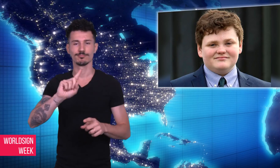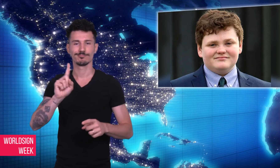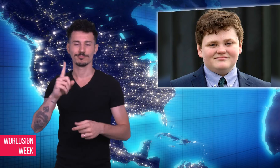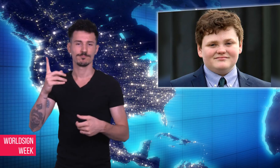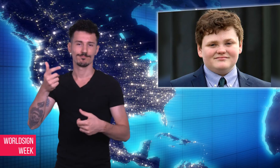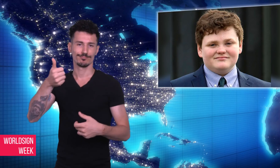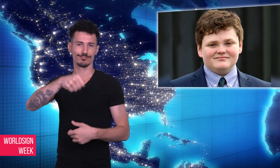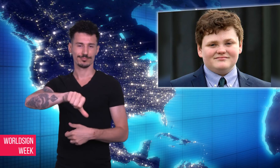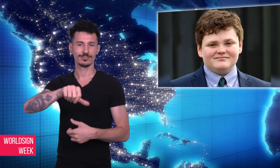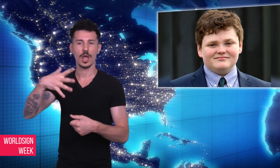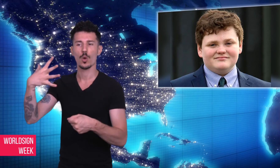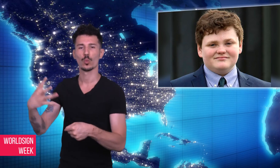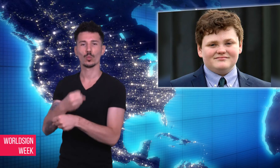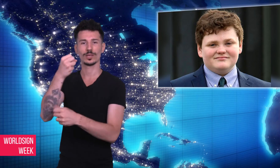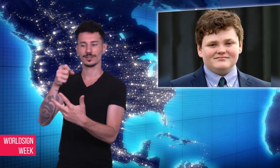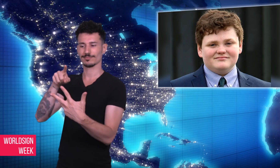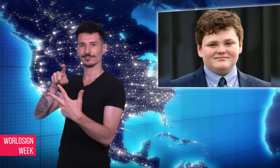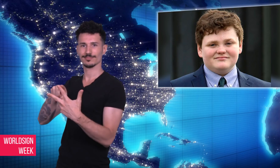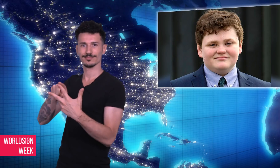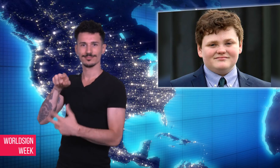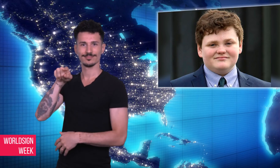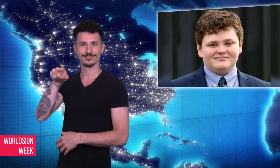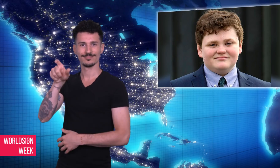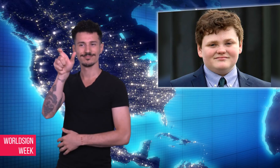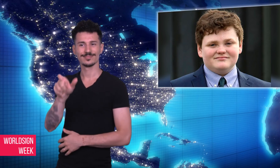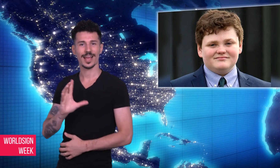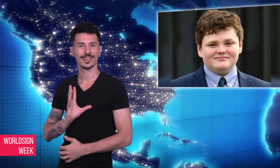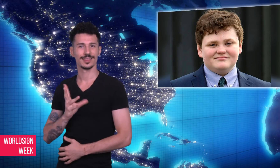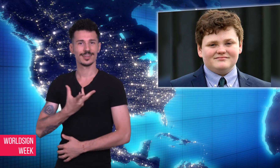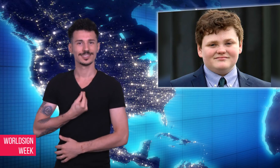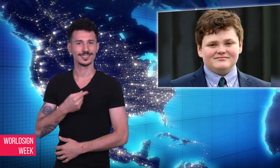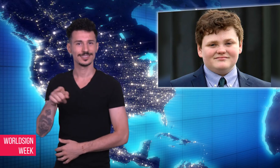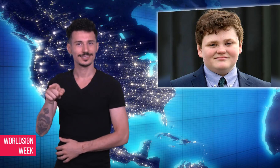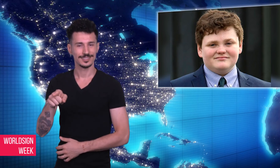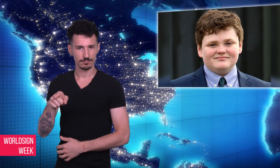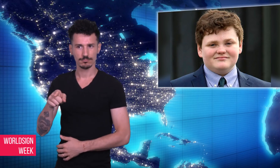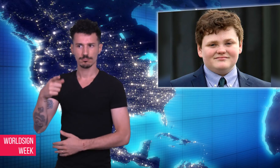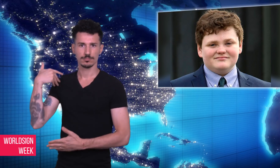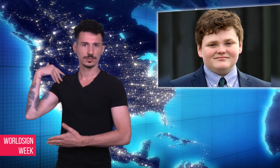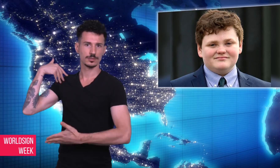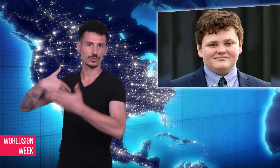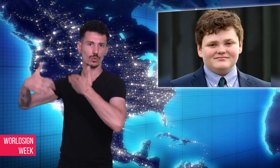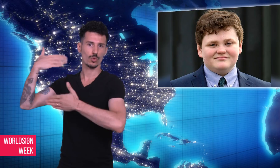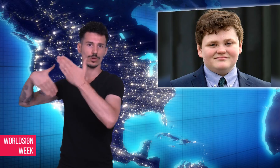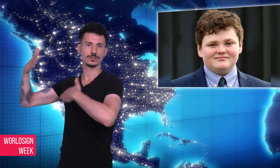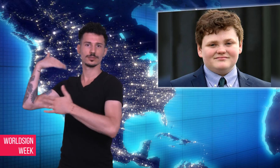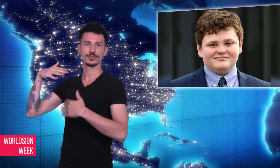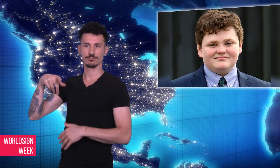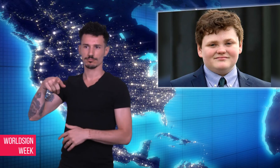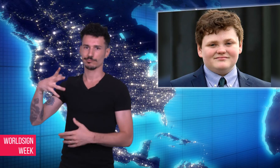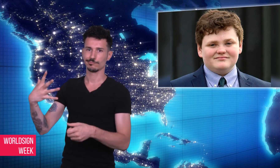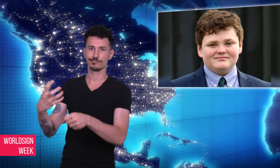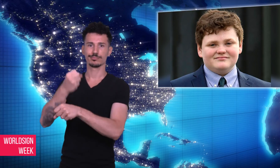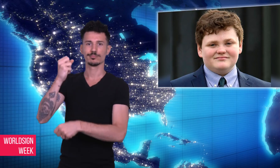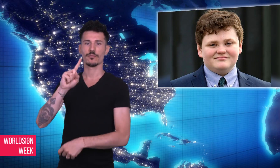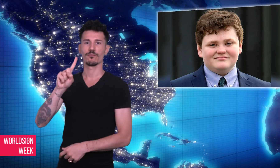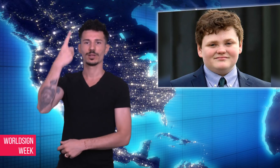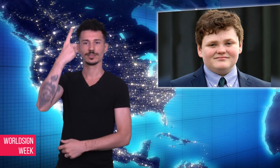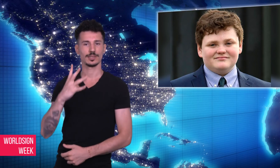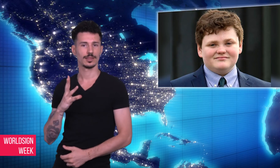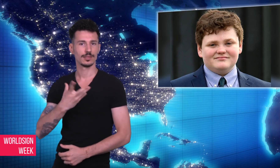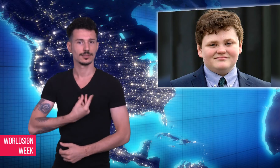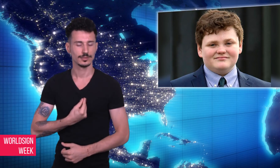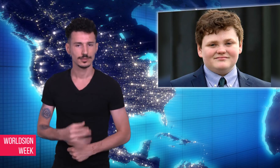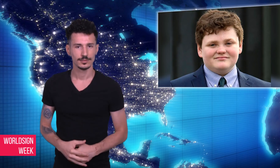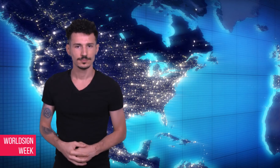candidate which won an historic victory.